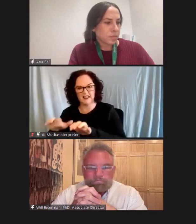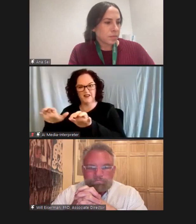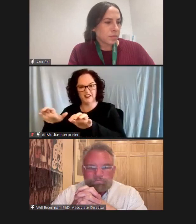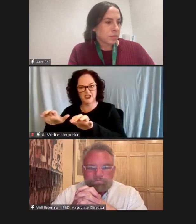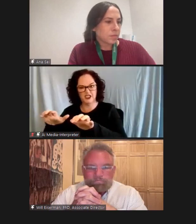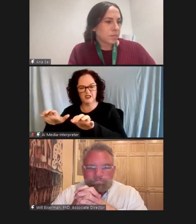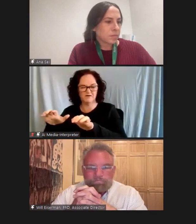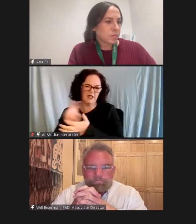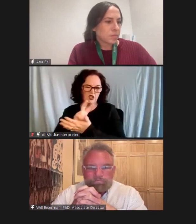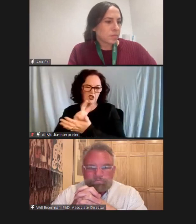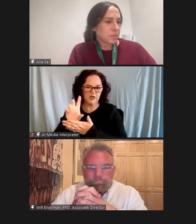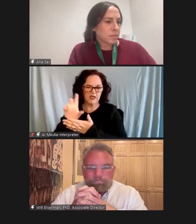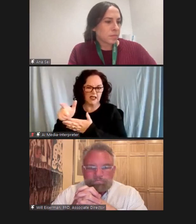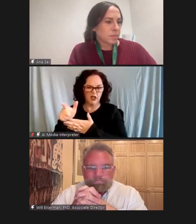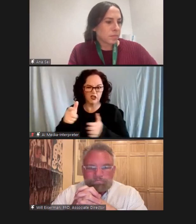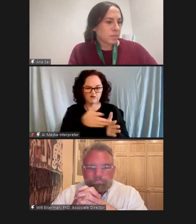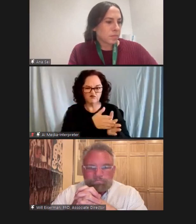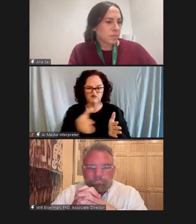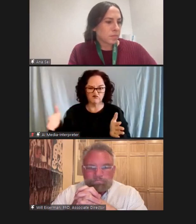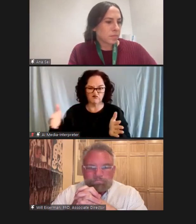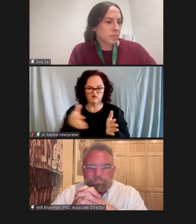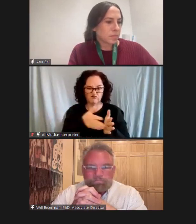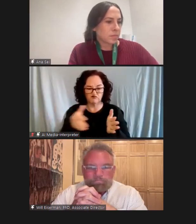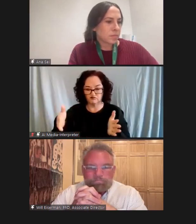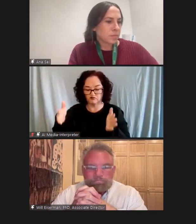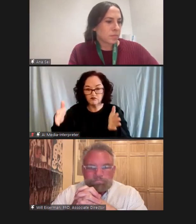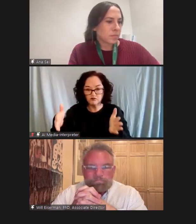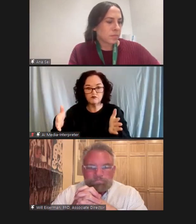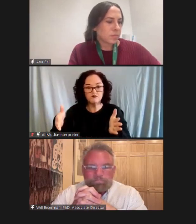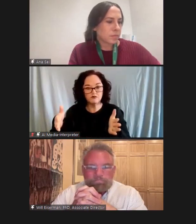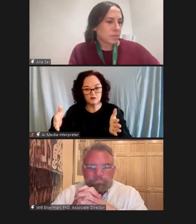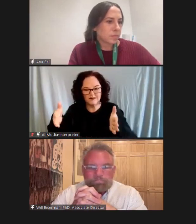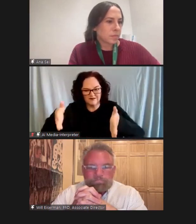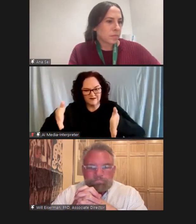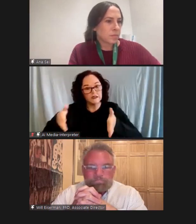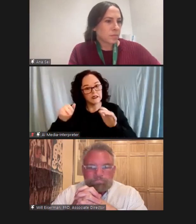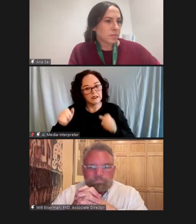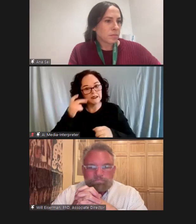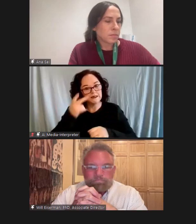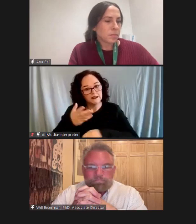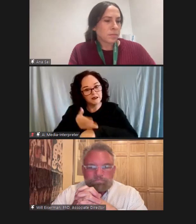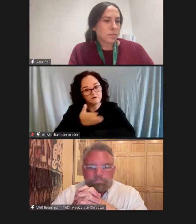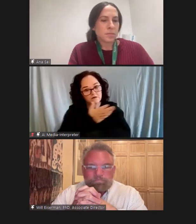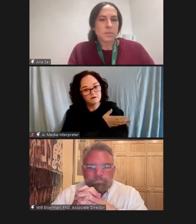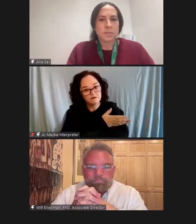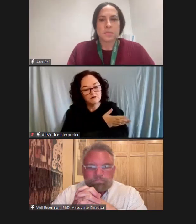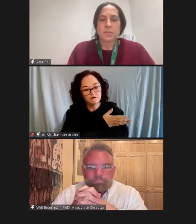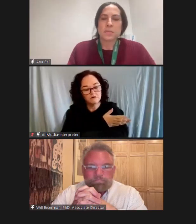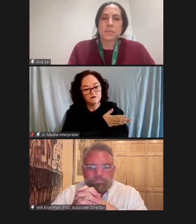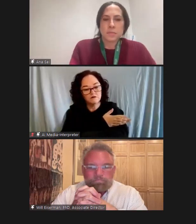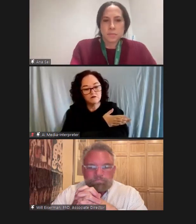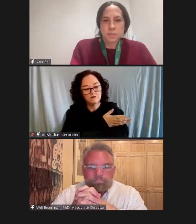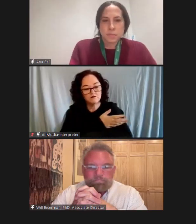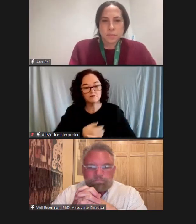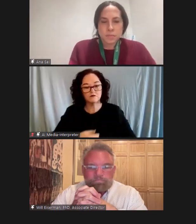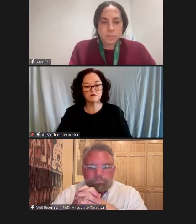for us you could see a benefit just by